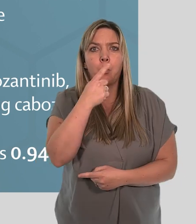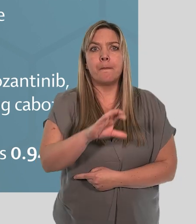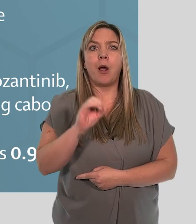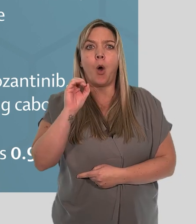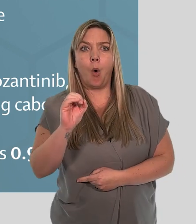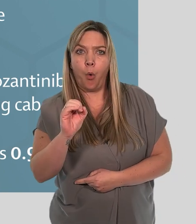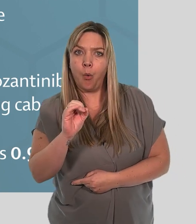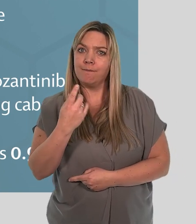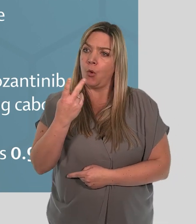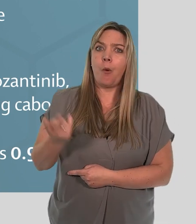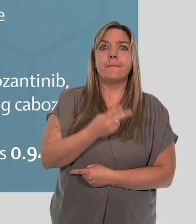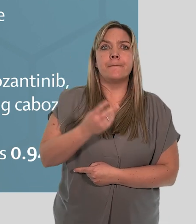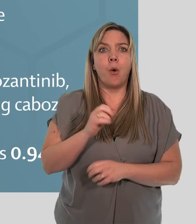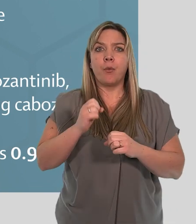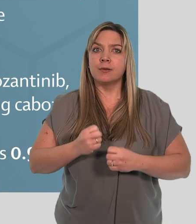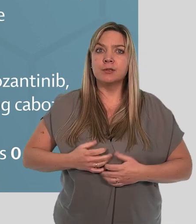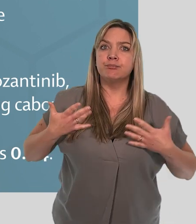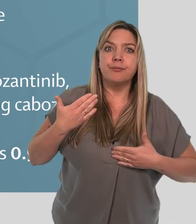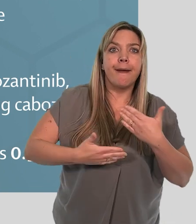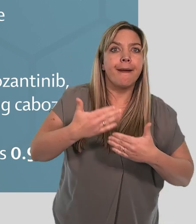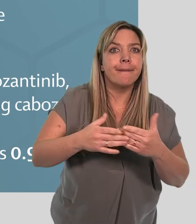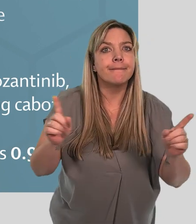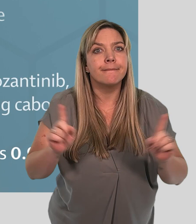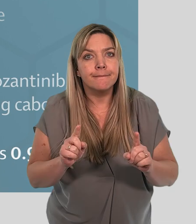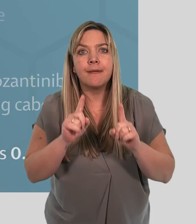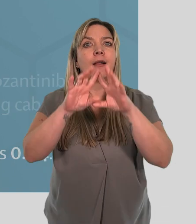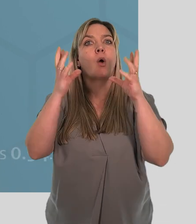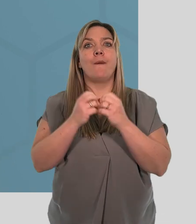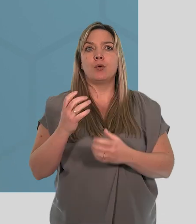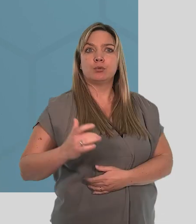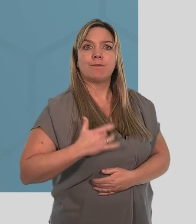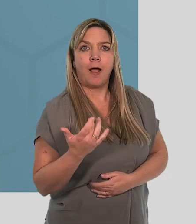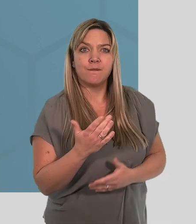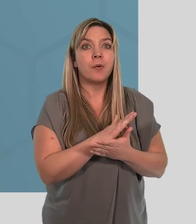a difference in outcome between the study arms. We were very curious to know whether there might